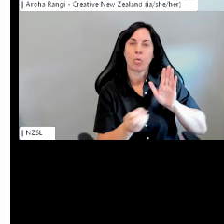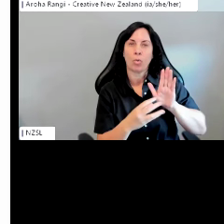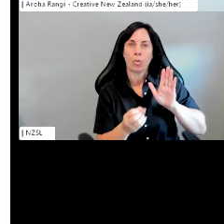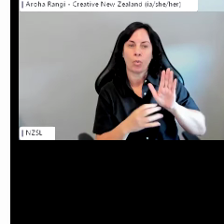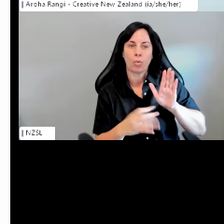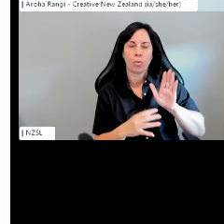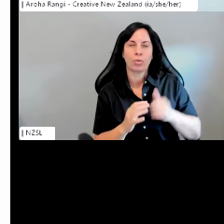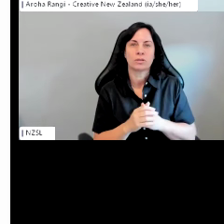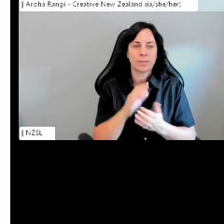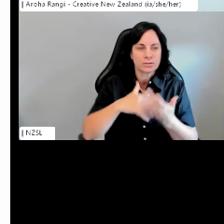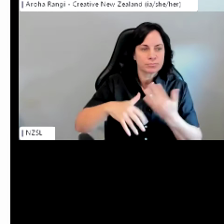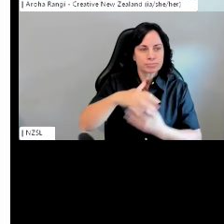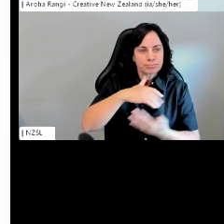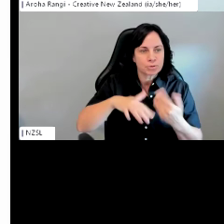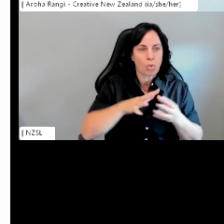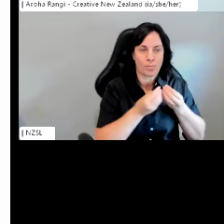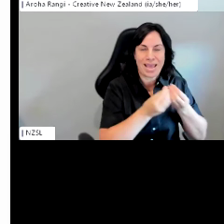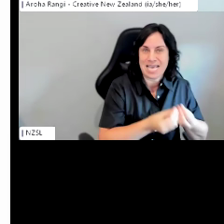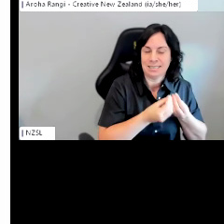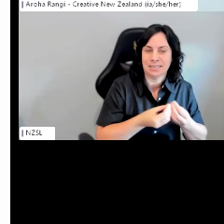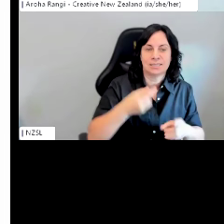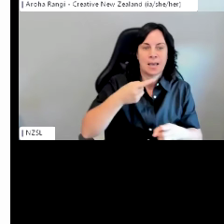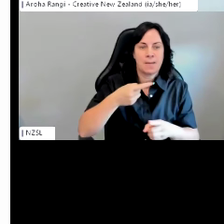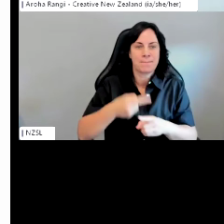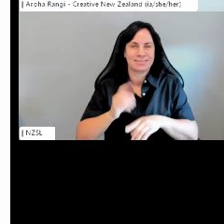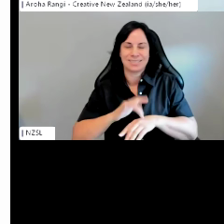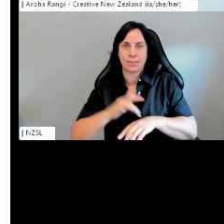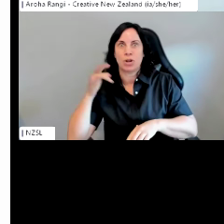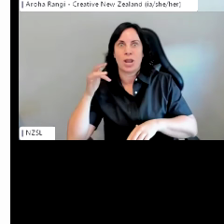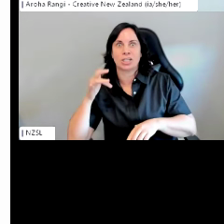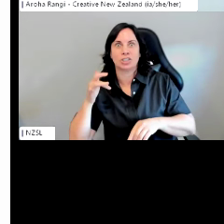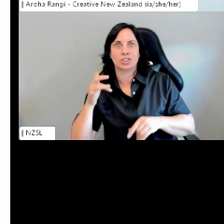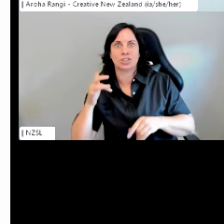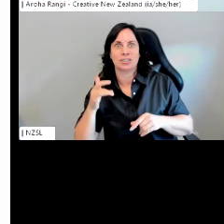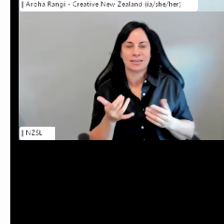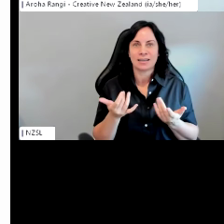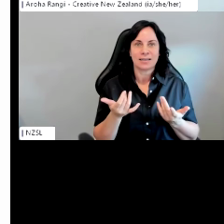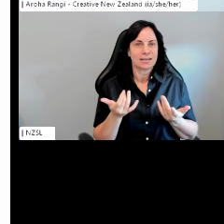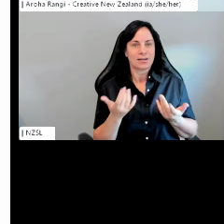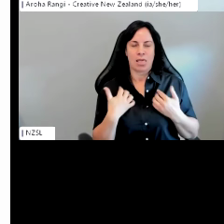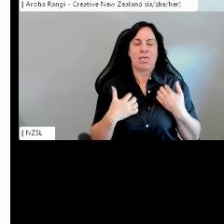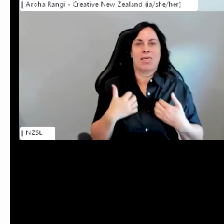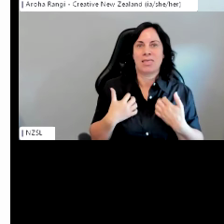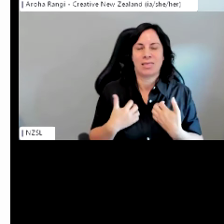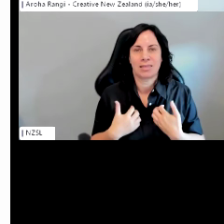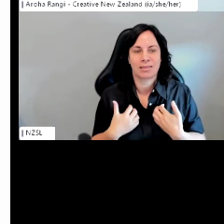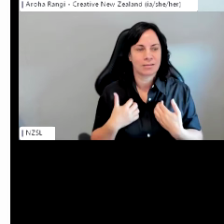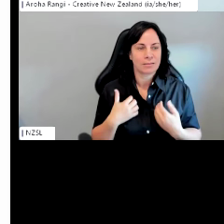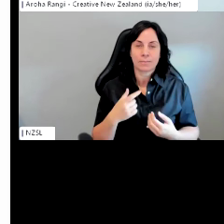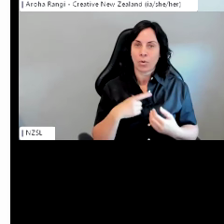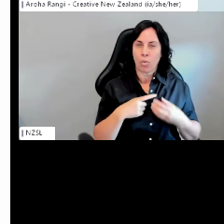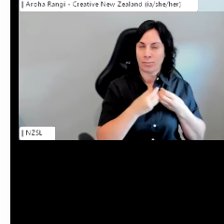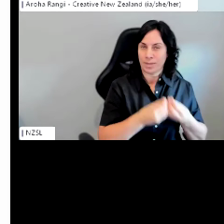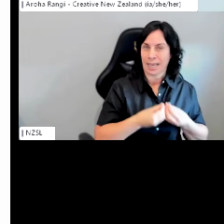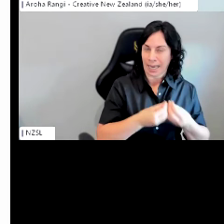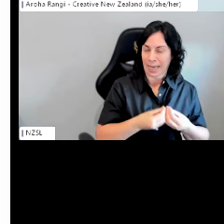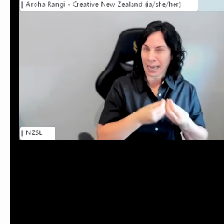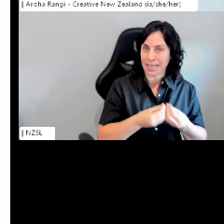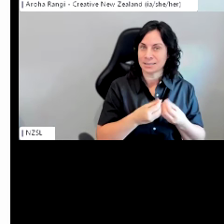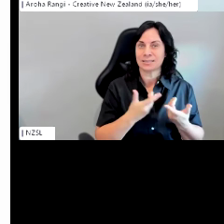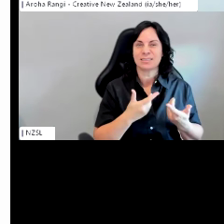essence and stimulation. um because um because uh their essence have latched on to Instagram because